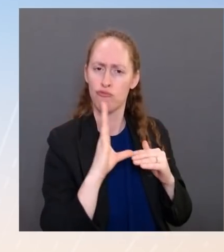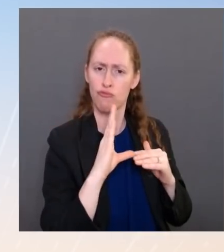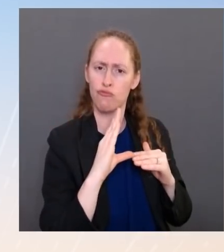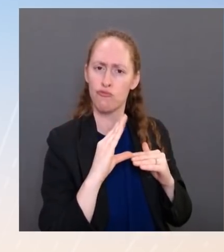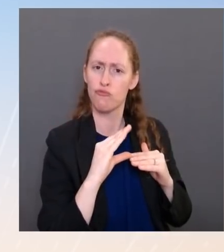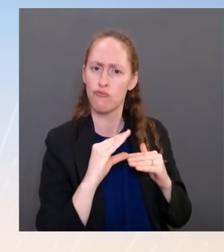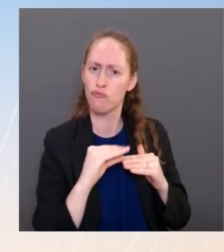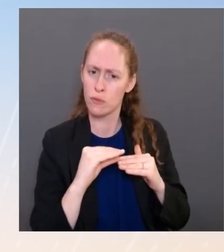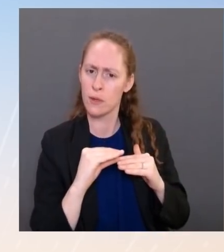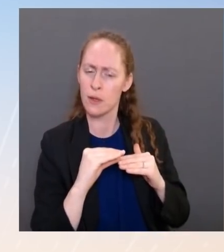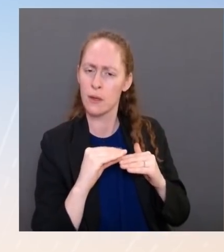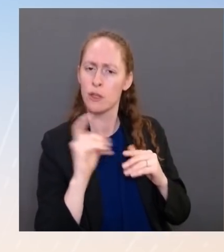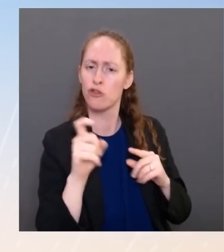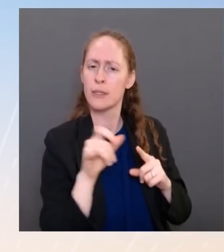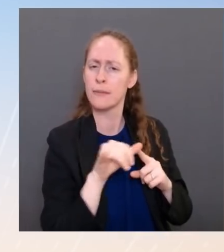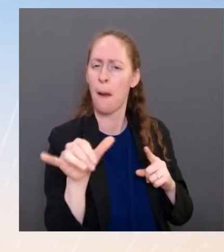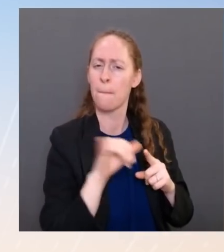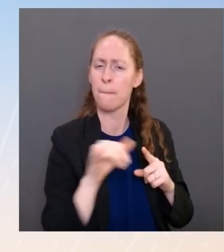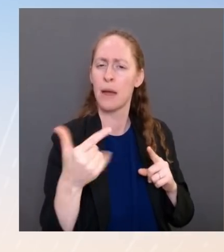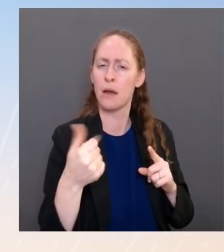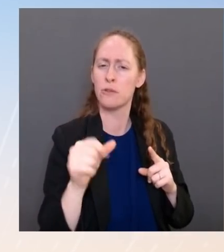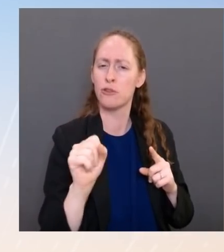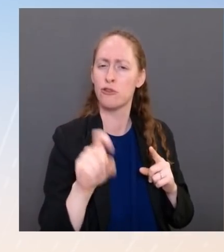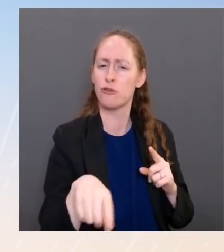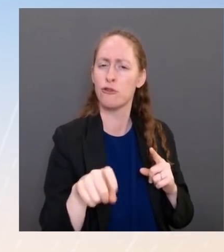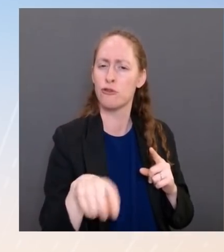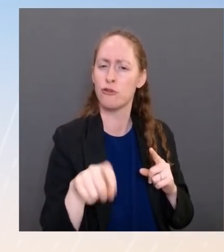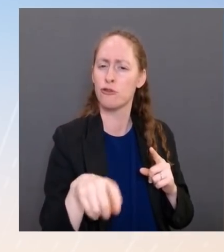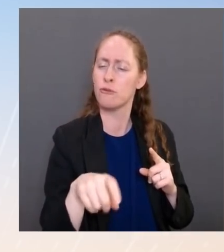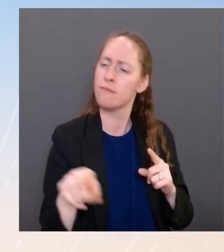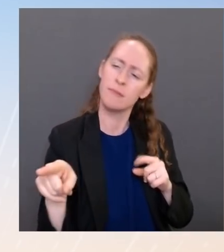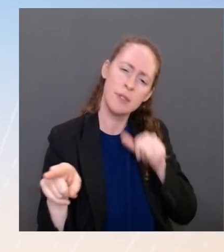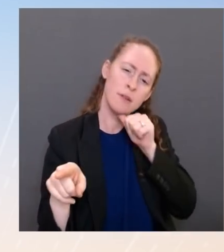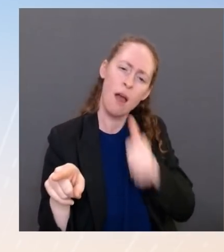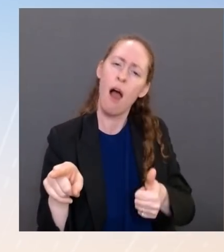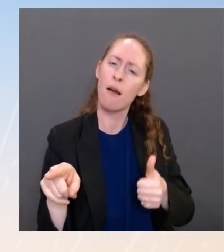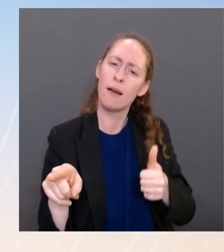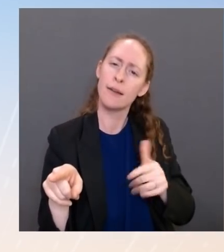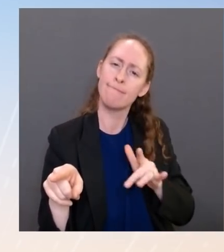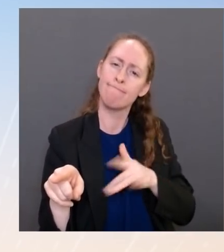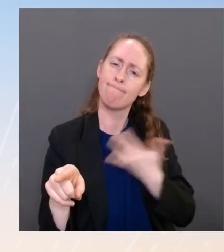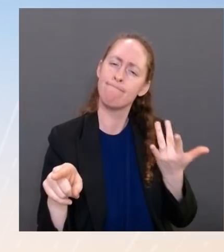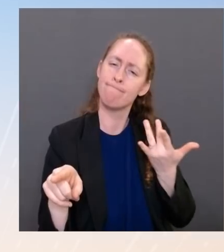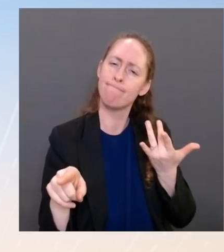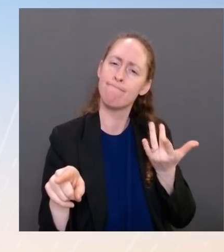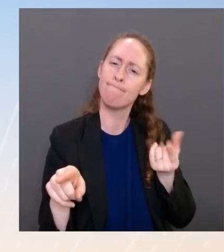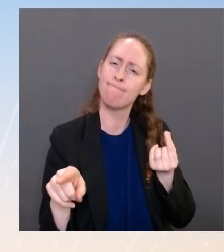And that is something we are also closely watching and certainly the FTC would be watching as well. The Press: Is it the White House's understanding